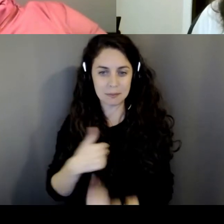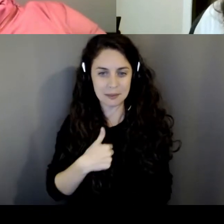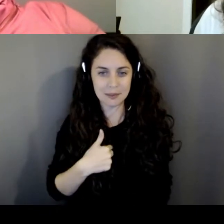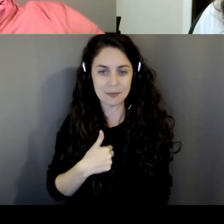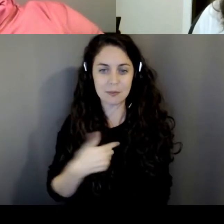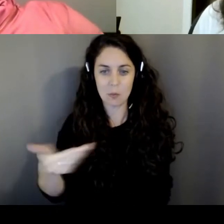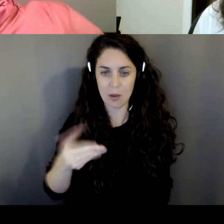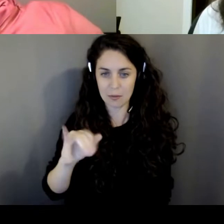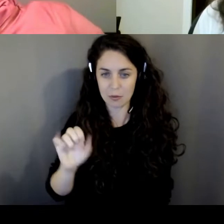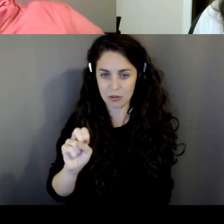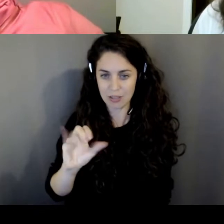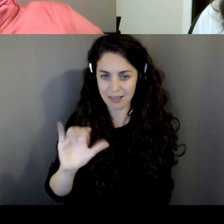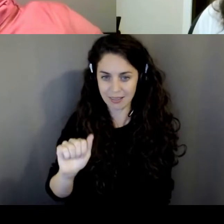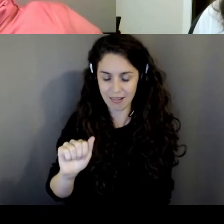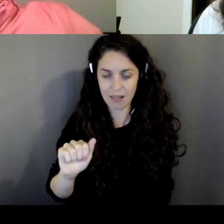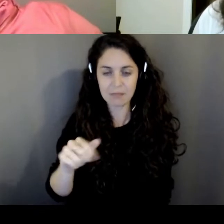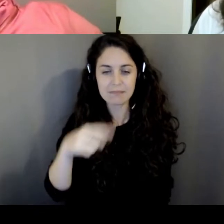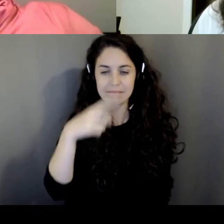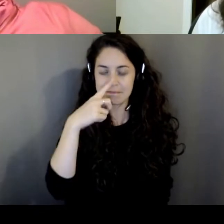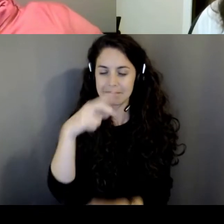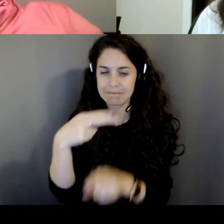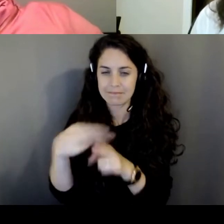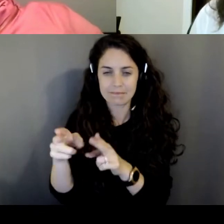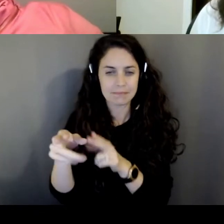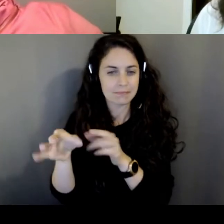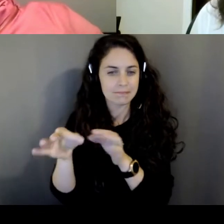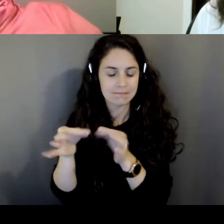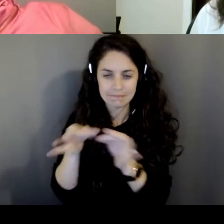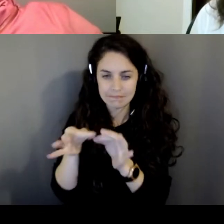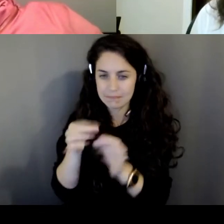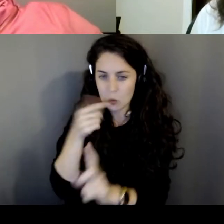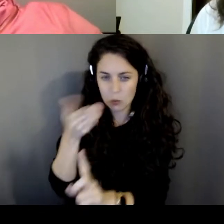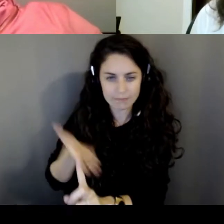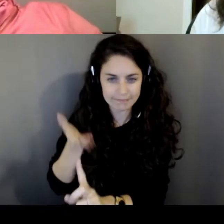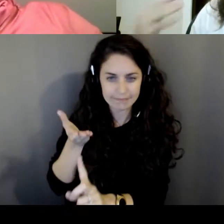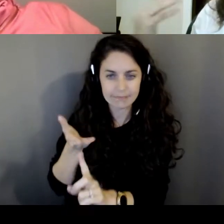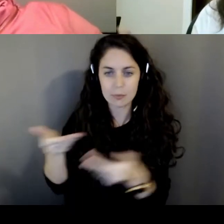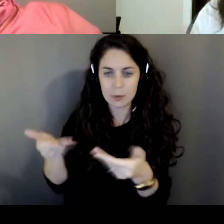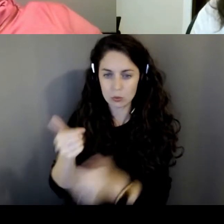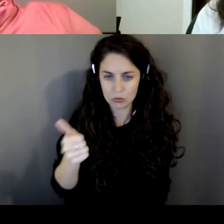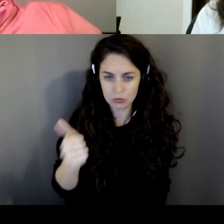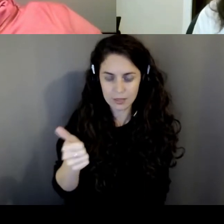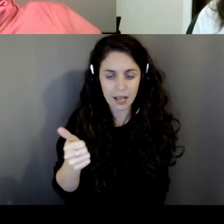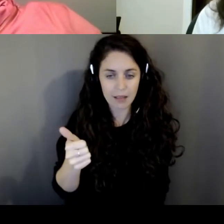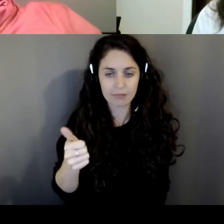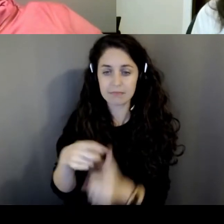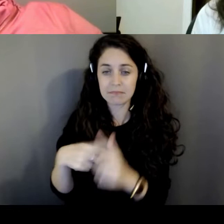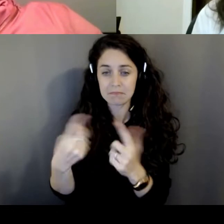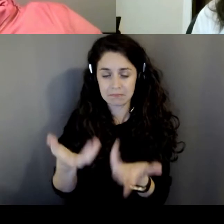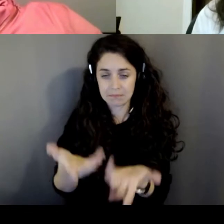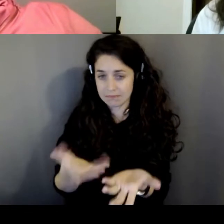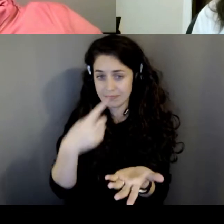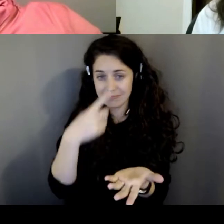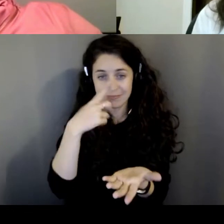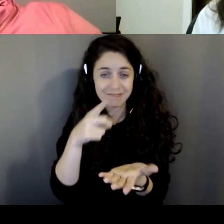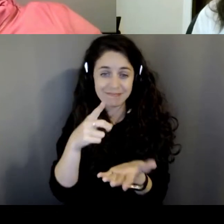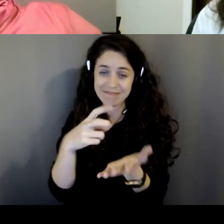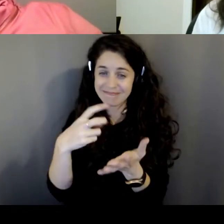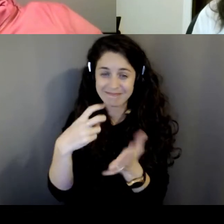by just briefly introducing yourself and then we'd love for you to just go right into it and dive in